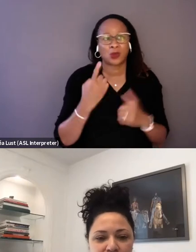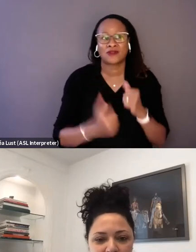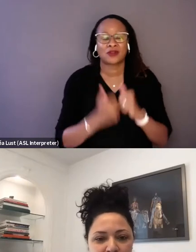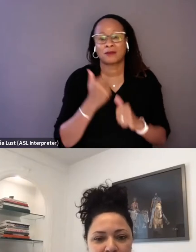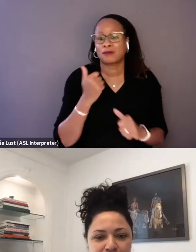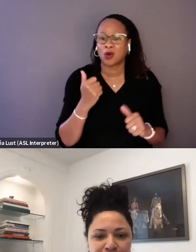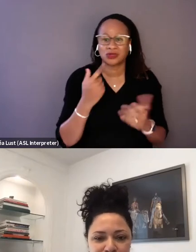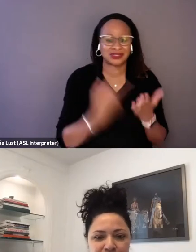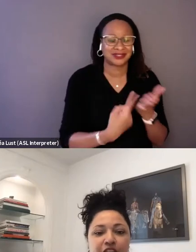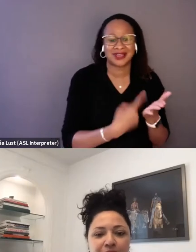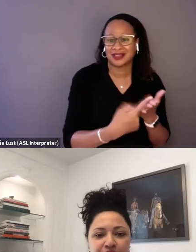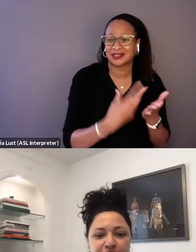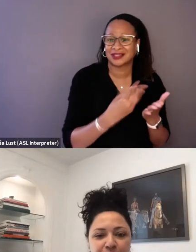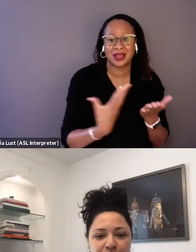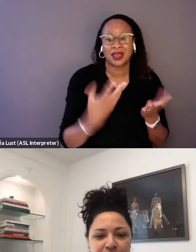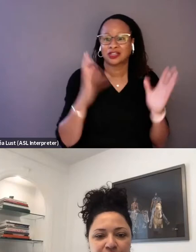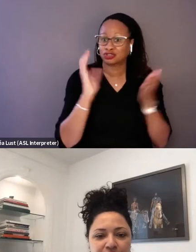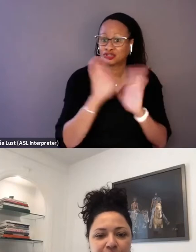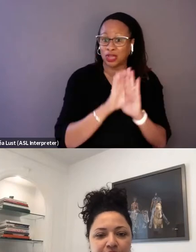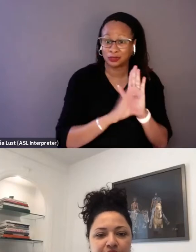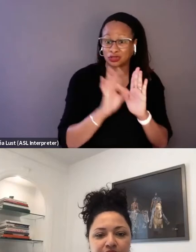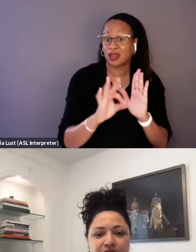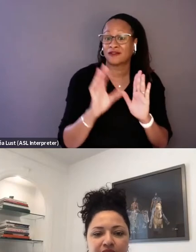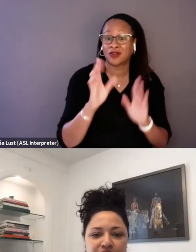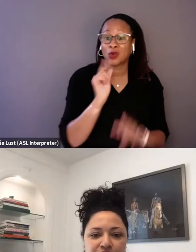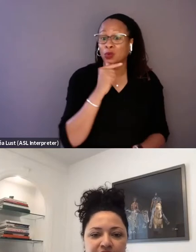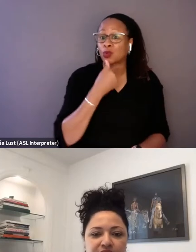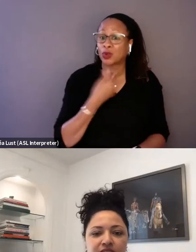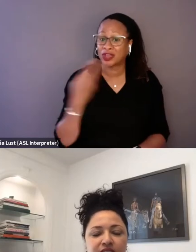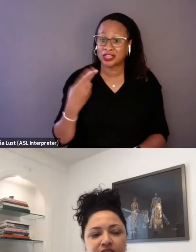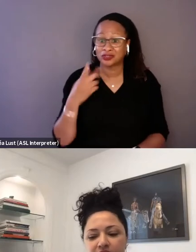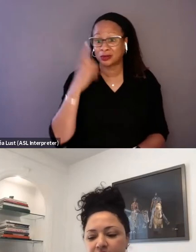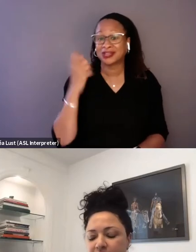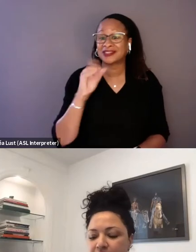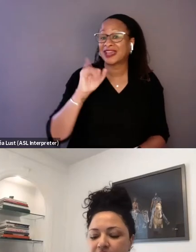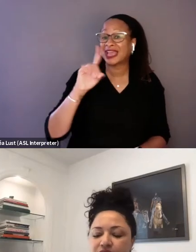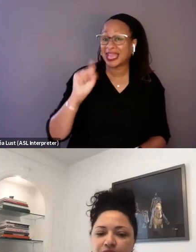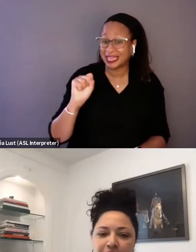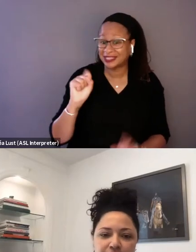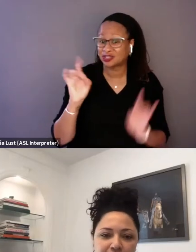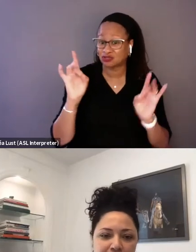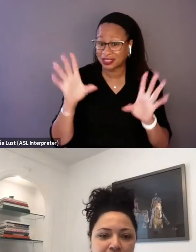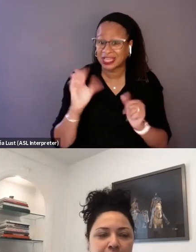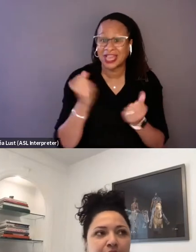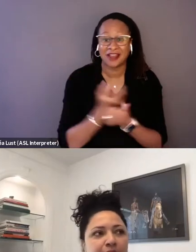and talked about chapters of queer history because of the AIDS crisis and everything that surrounded that.